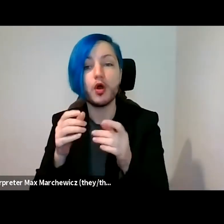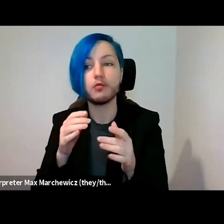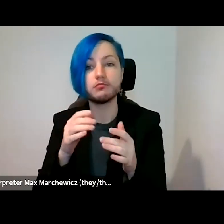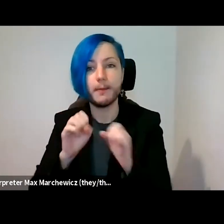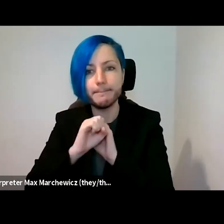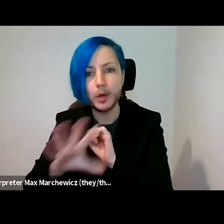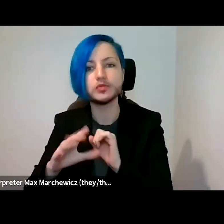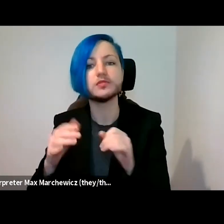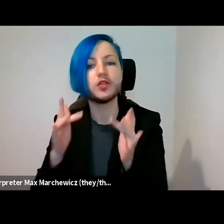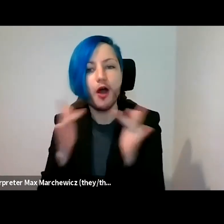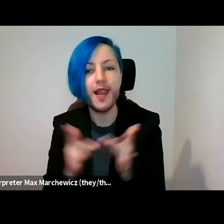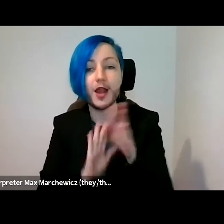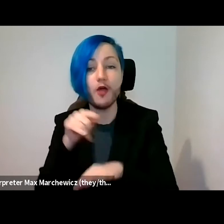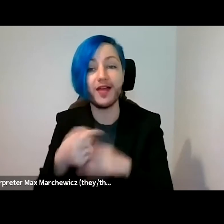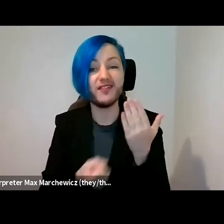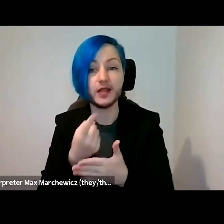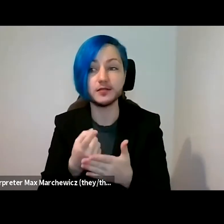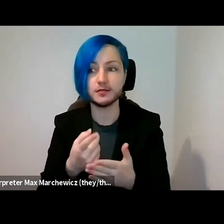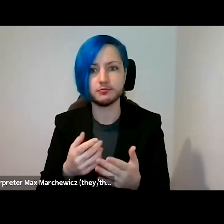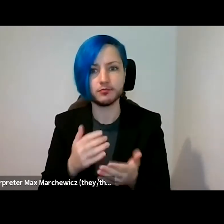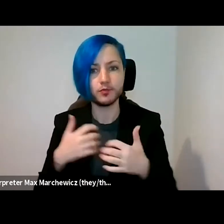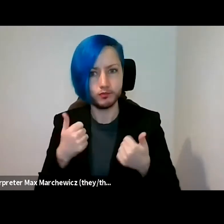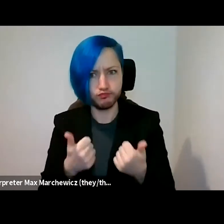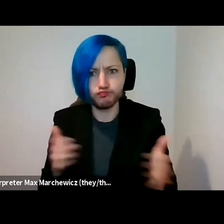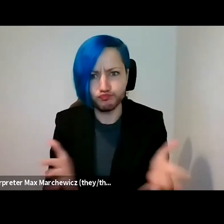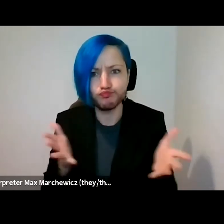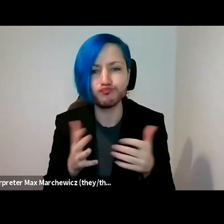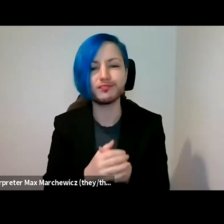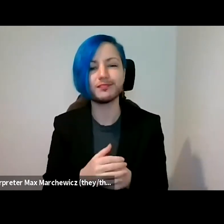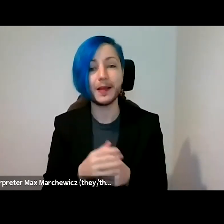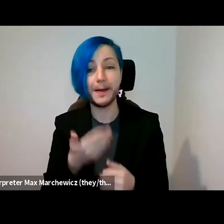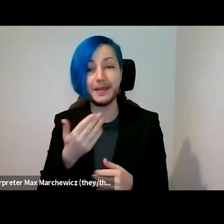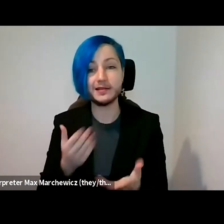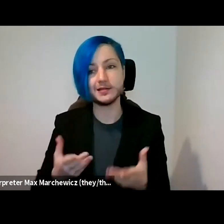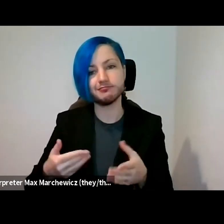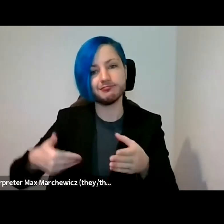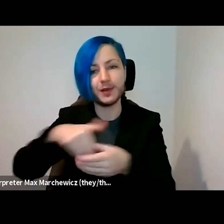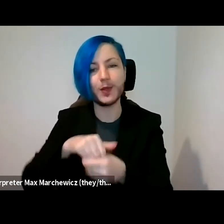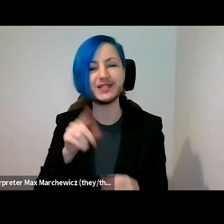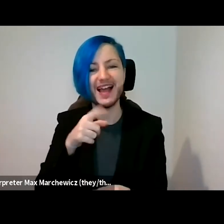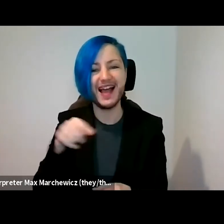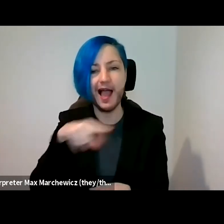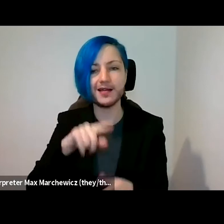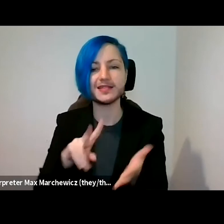we'd love it if you could tag us @ V&A Dundee. Any who, that's all for me, and now I'll hand it off